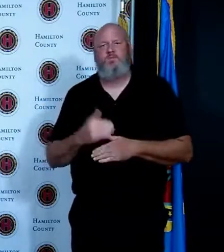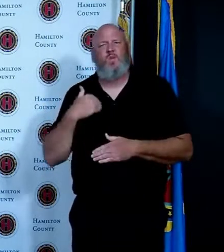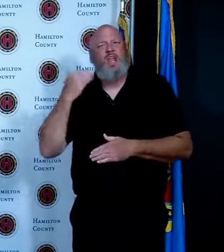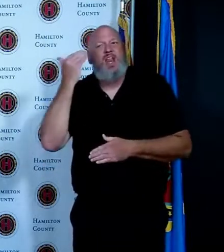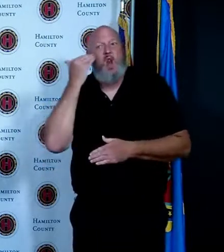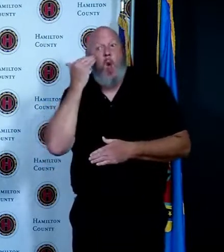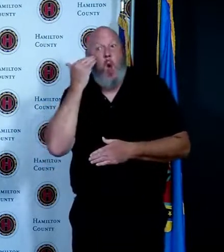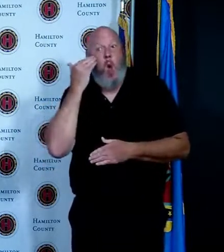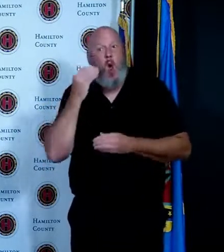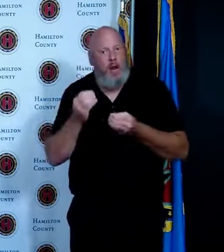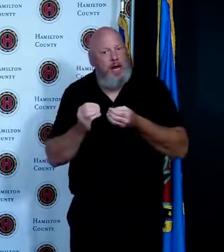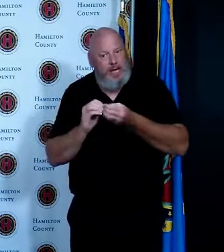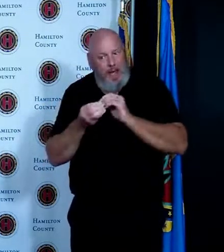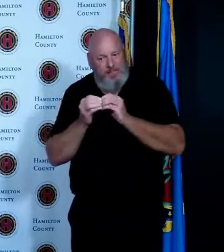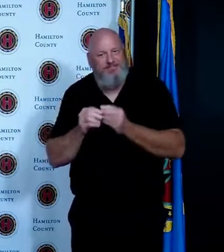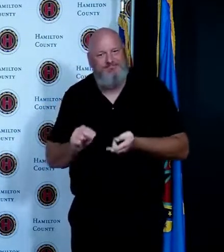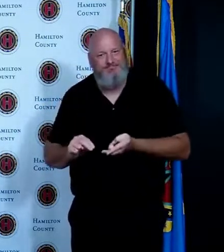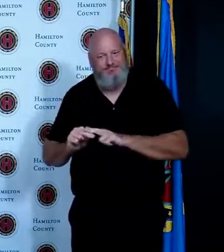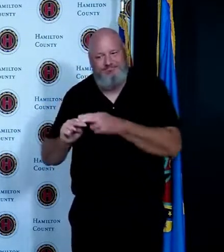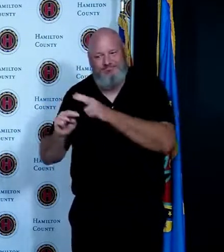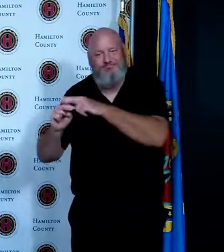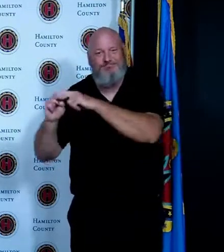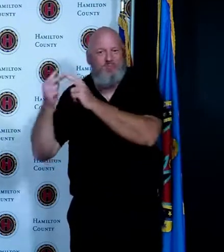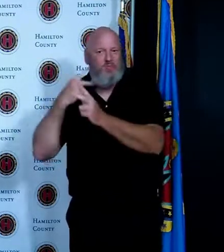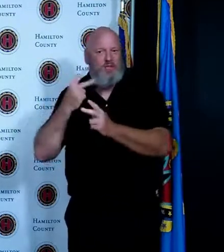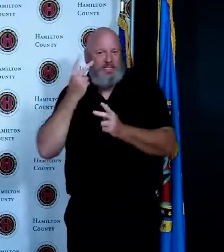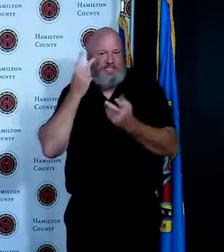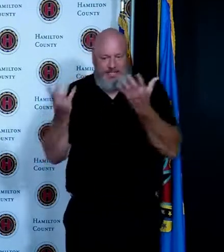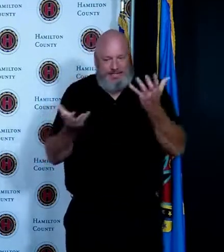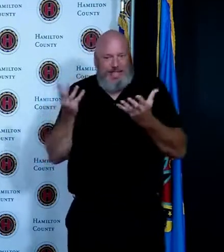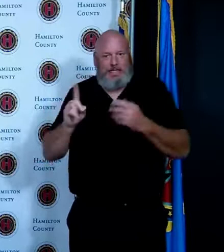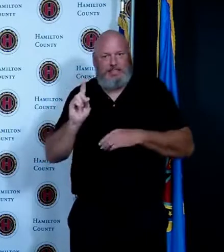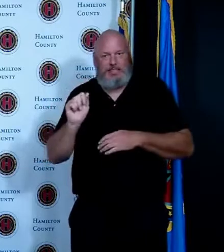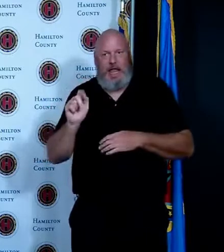finding more cases as we are actually out there doing more testing however it